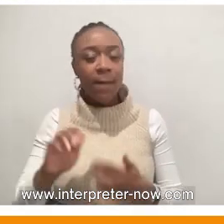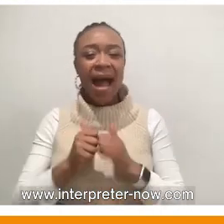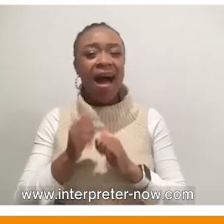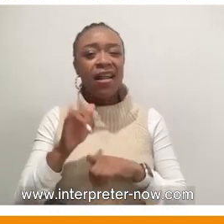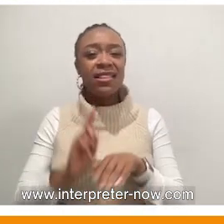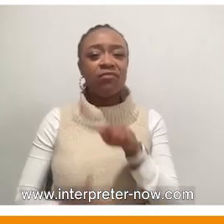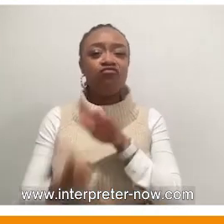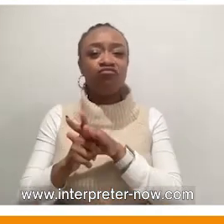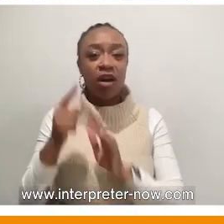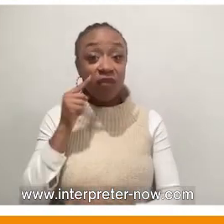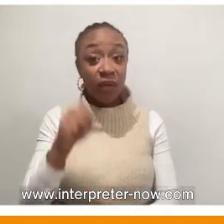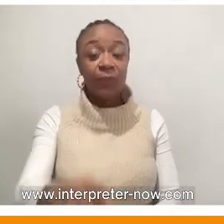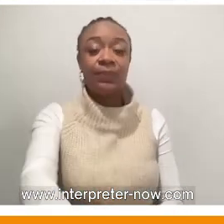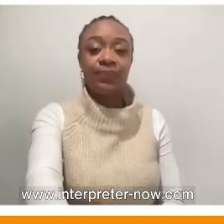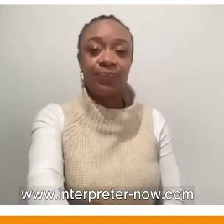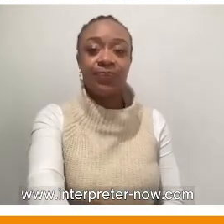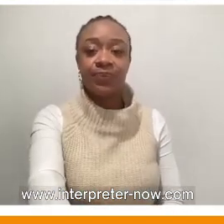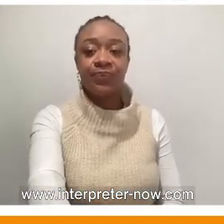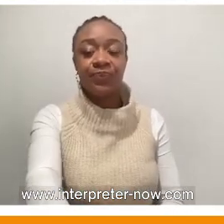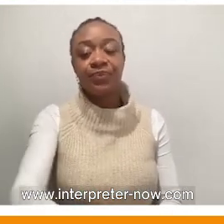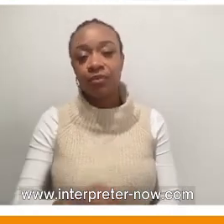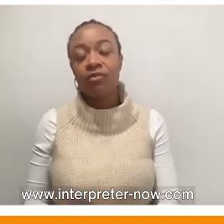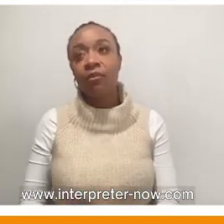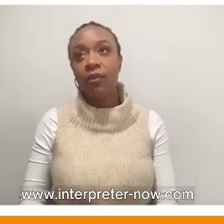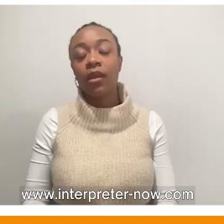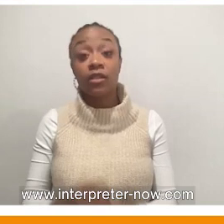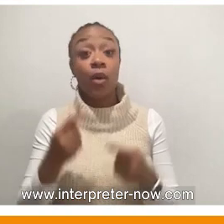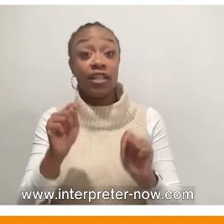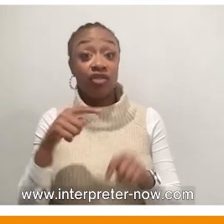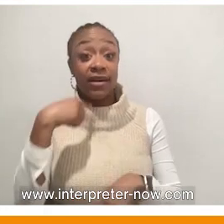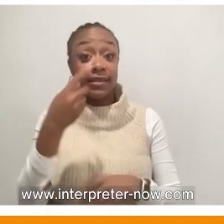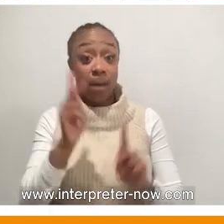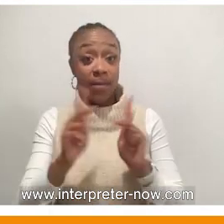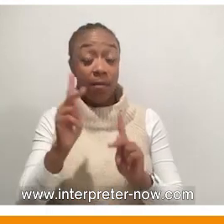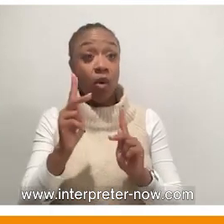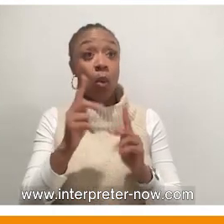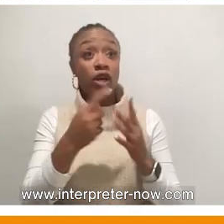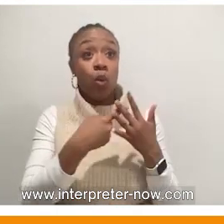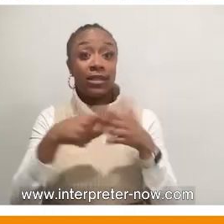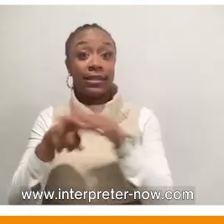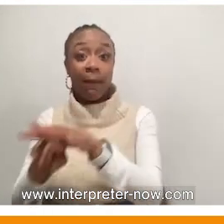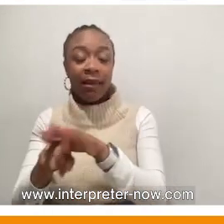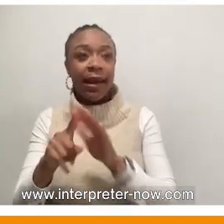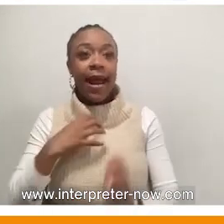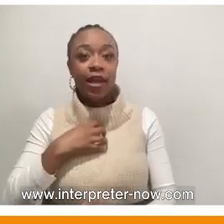How did that show up for you? Well, what I tried to tell people is that assimilating and co-switching, people